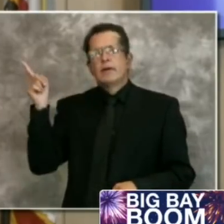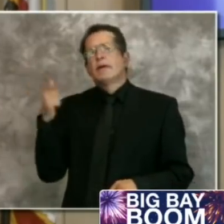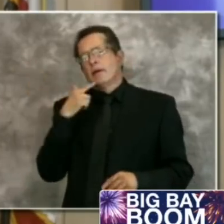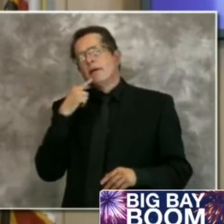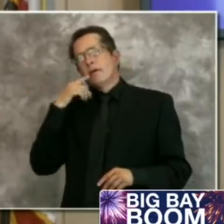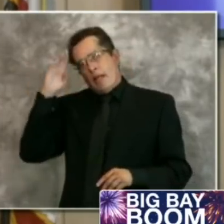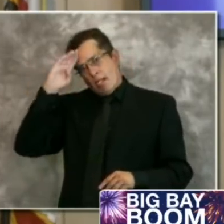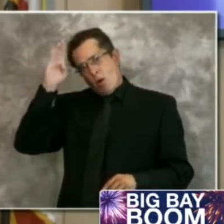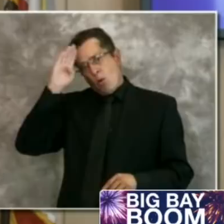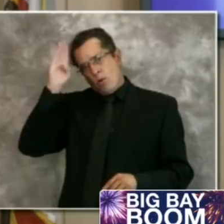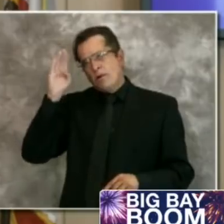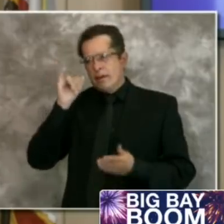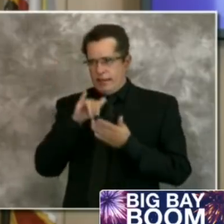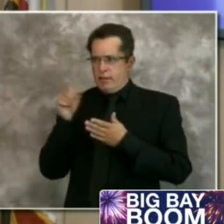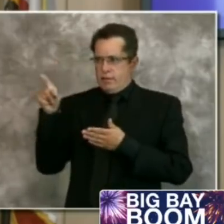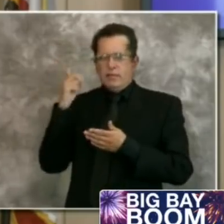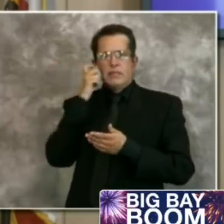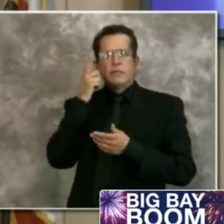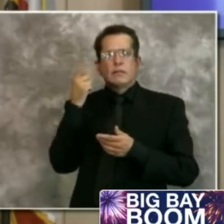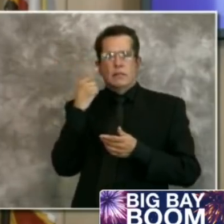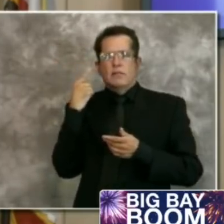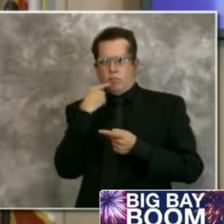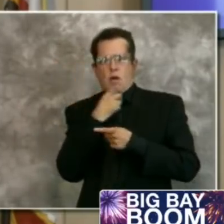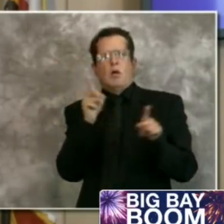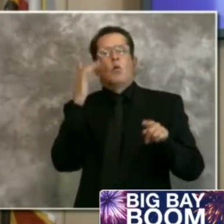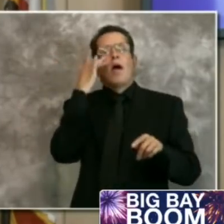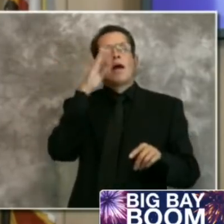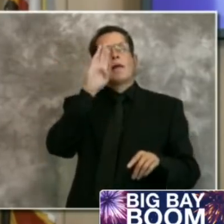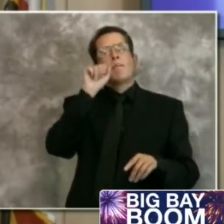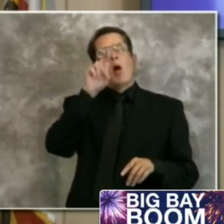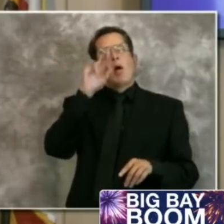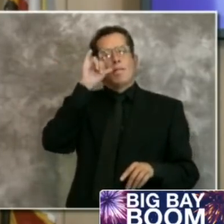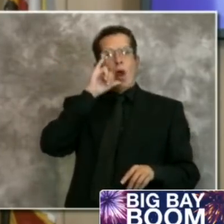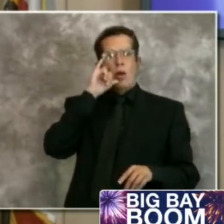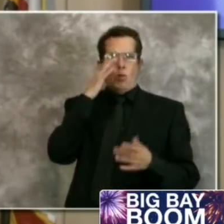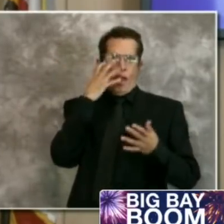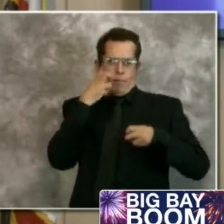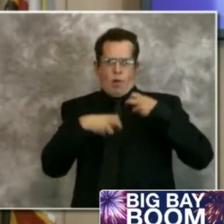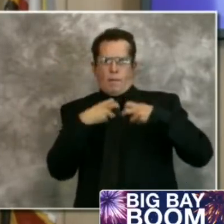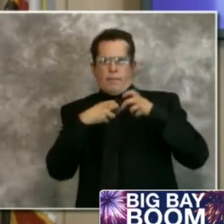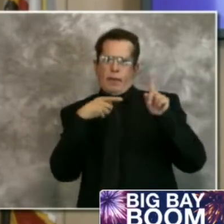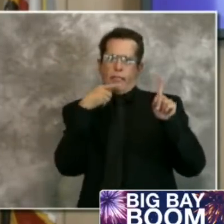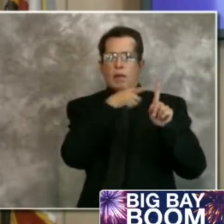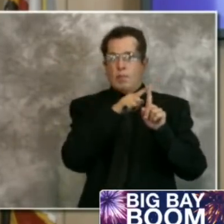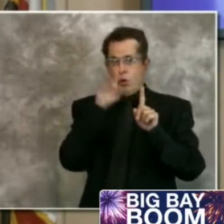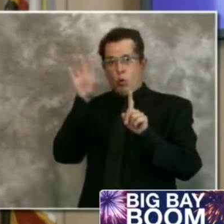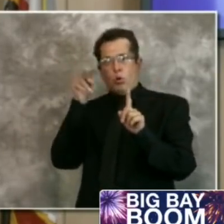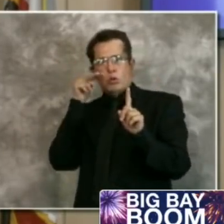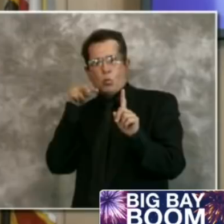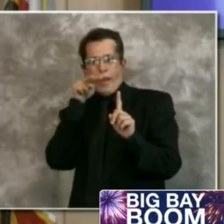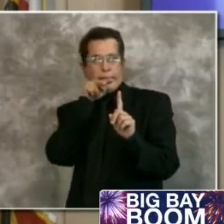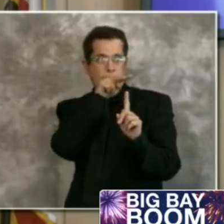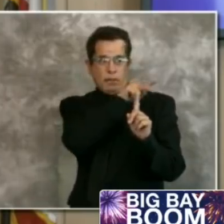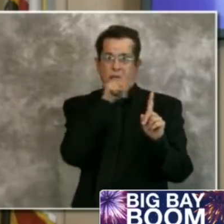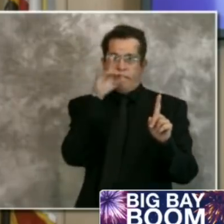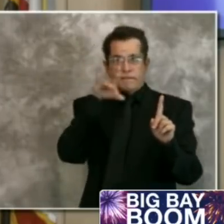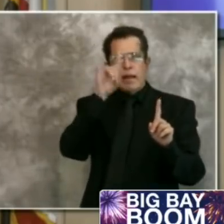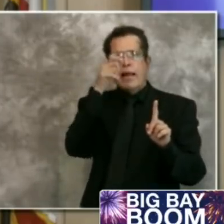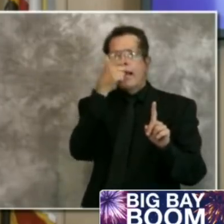MATT HOFFMAN WITH KPBS PLEASE STATE YOUR QUESTION. I APPRECIATE THE TIME I JUST READ YOUR FLESH OR DISCUSS WHY BARS ARE